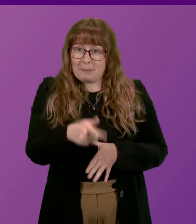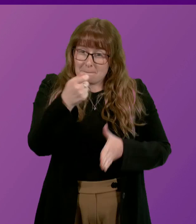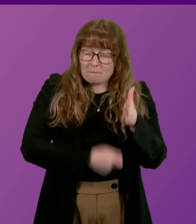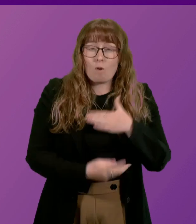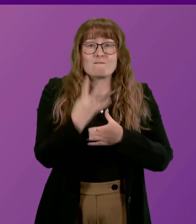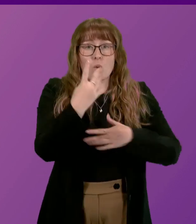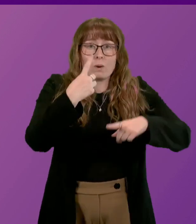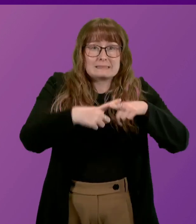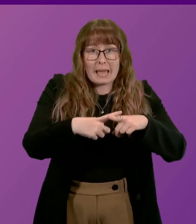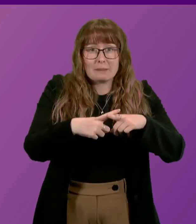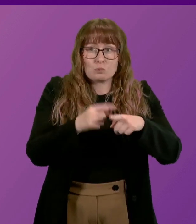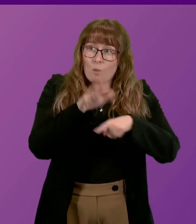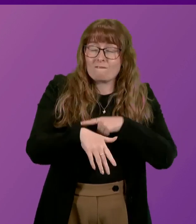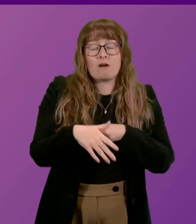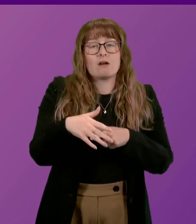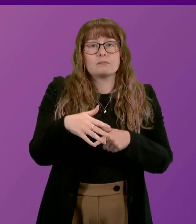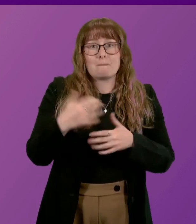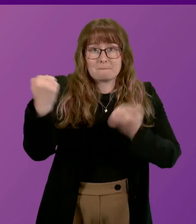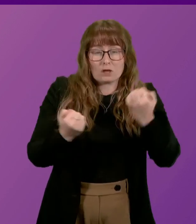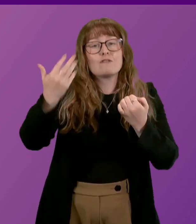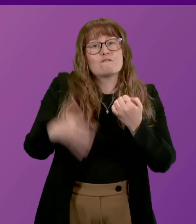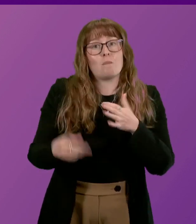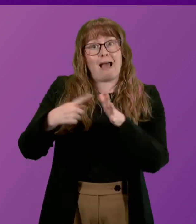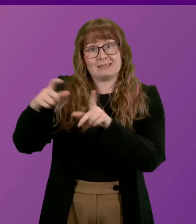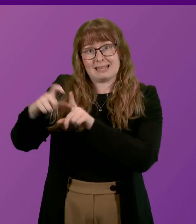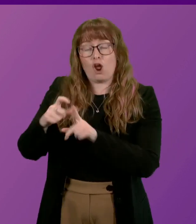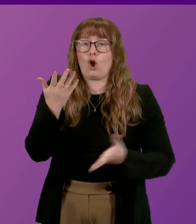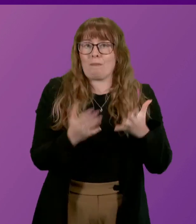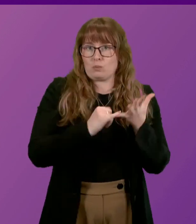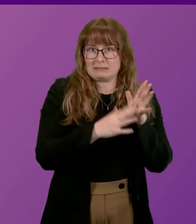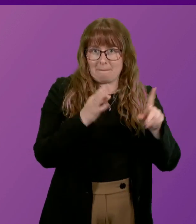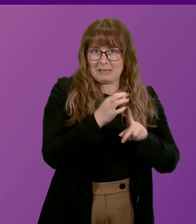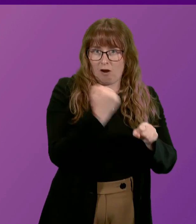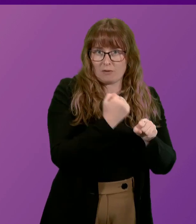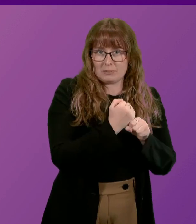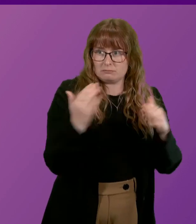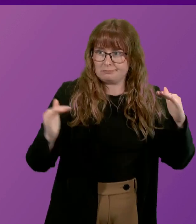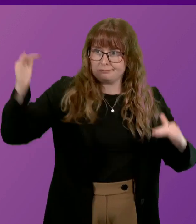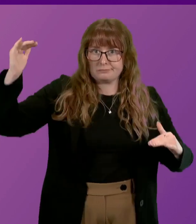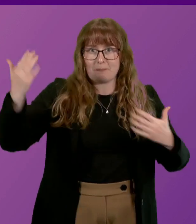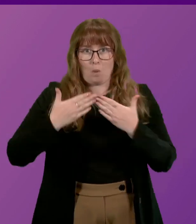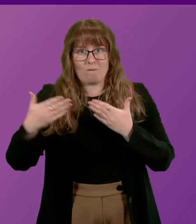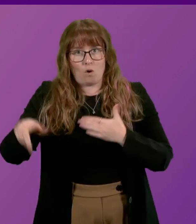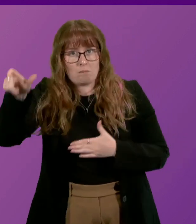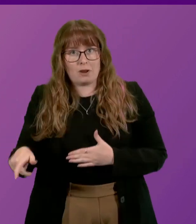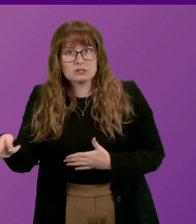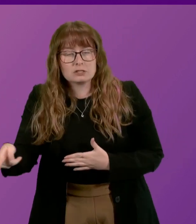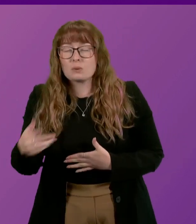as many buses from Alexander Dennis as the SNP Government has. That is shameful. Why